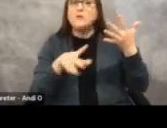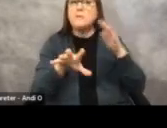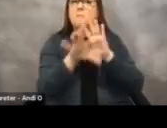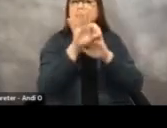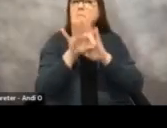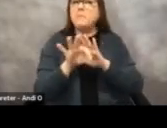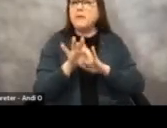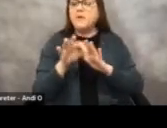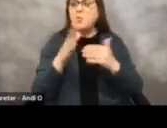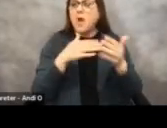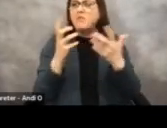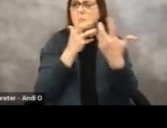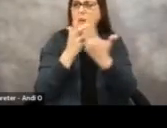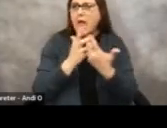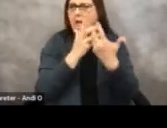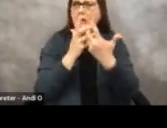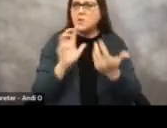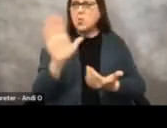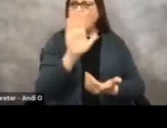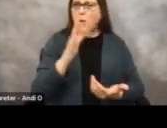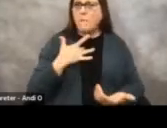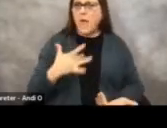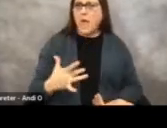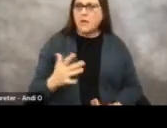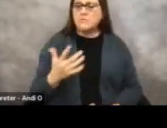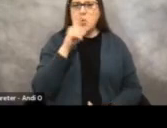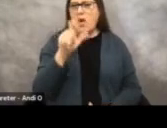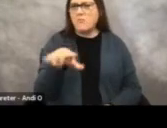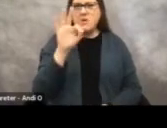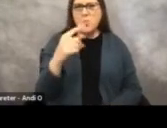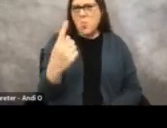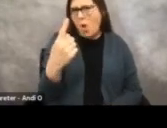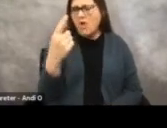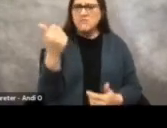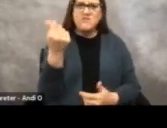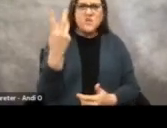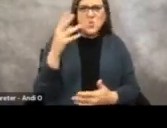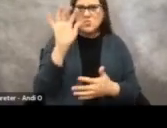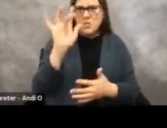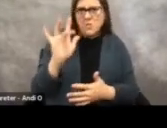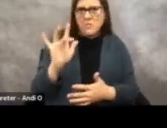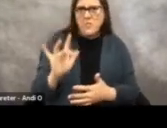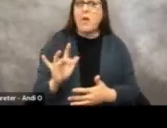many as you you fall into you don't you're not limited to just one. The first one is a person with a traumatic brain, brain